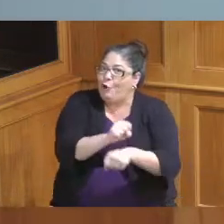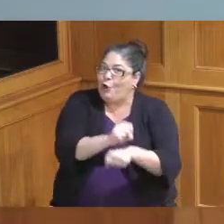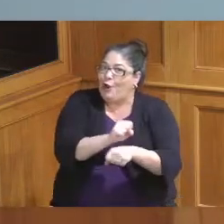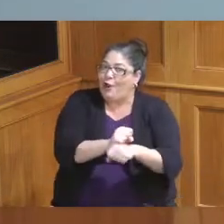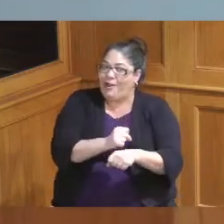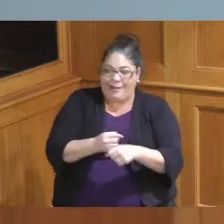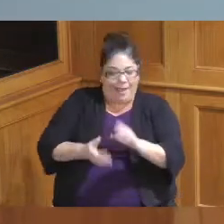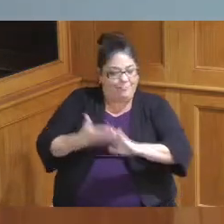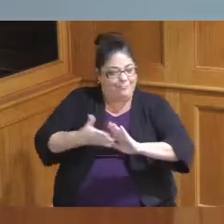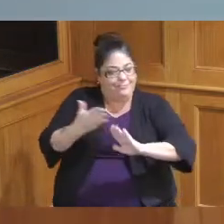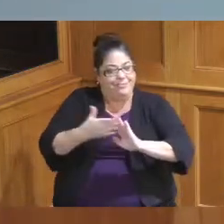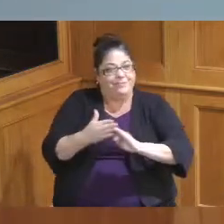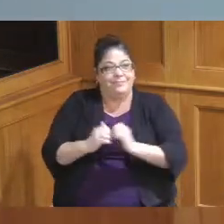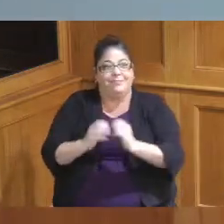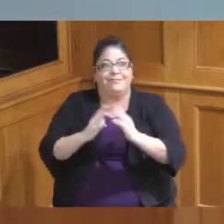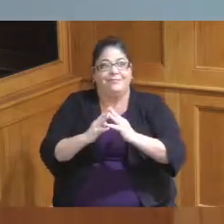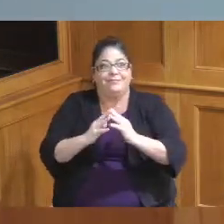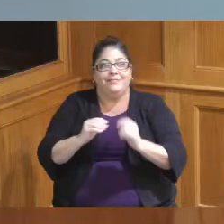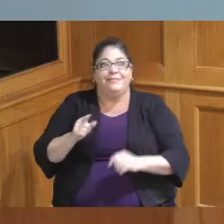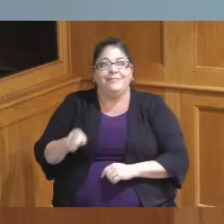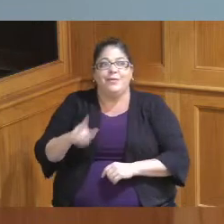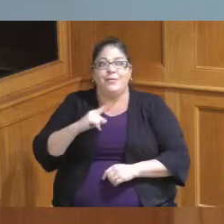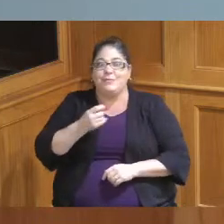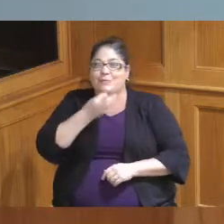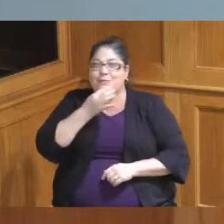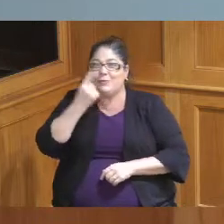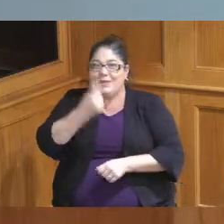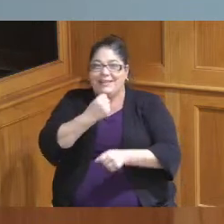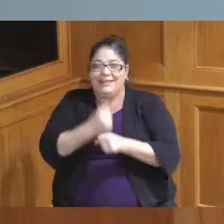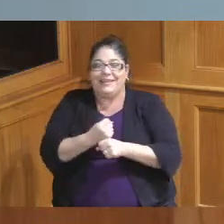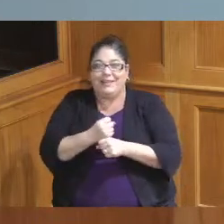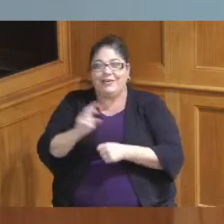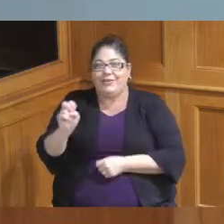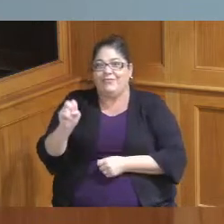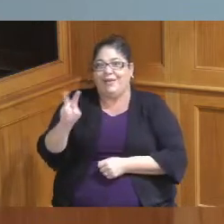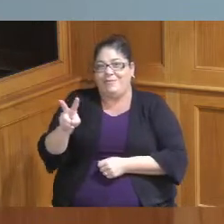and running she she's coming up on on a one-year anniversary in November and if we've already seen